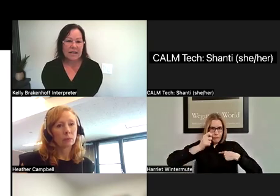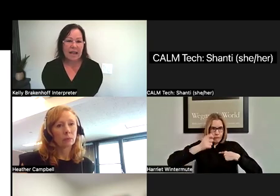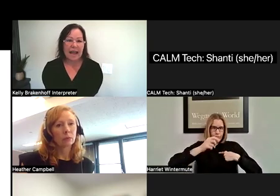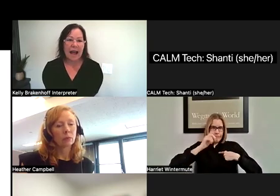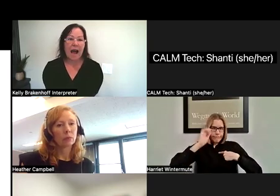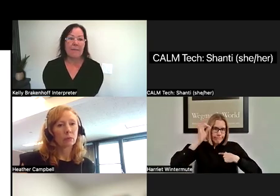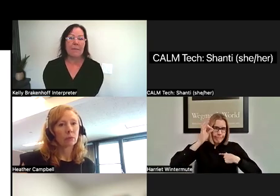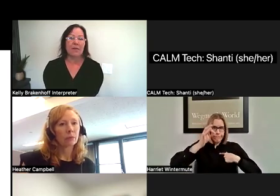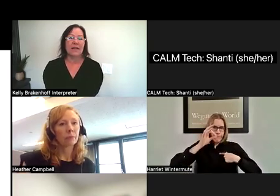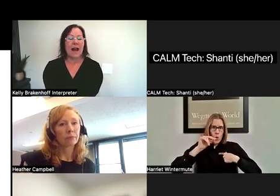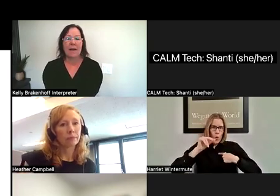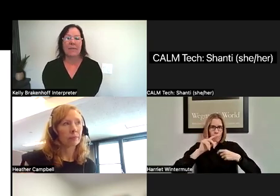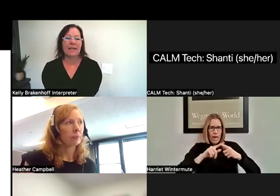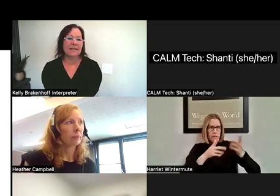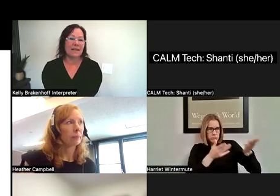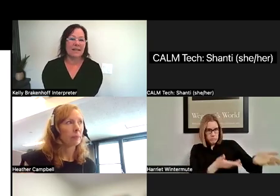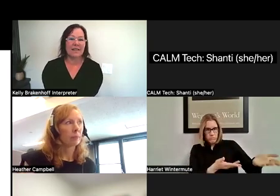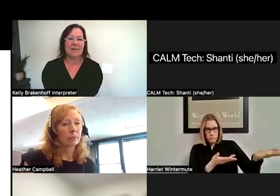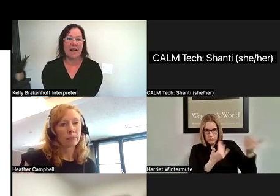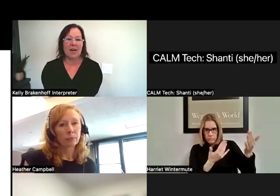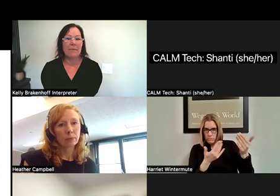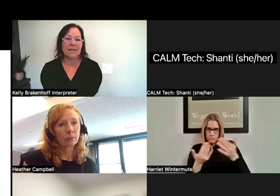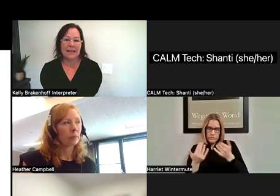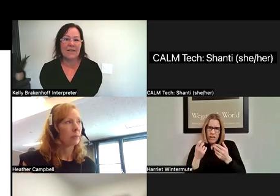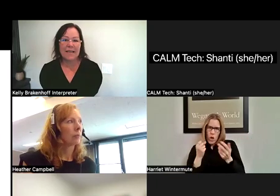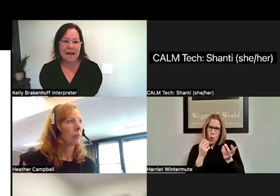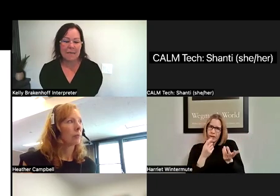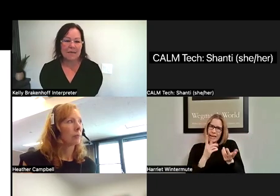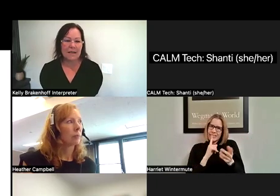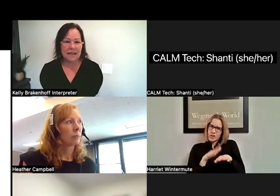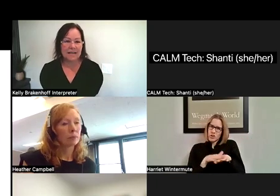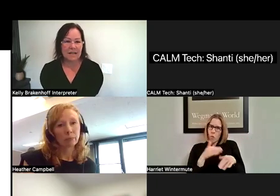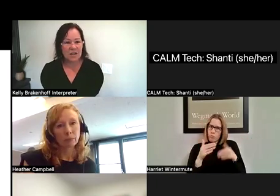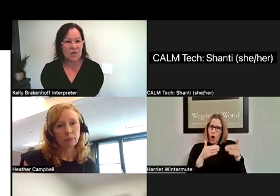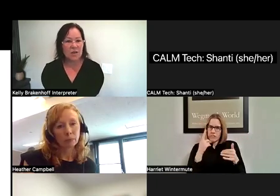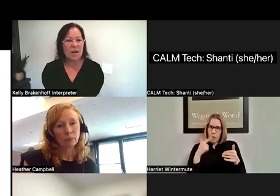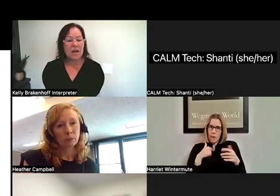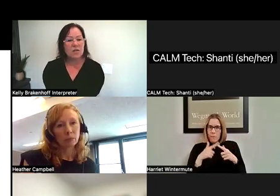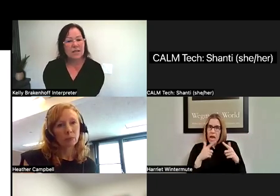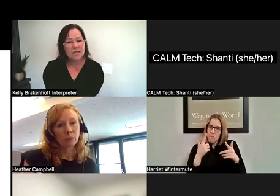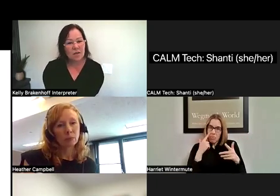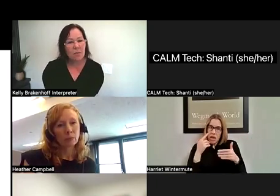not like I'm the person I'm the decision maker. I'm just giving them this to do. So it's a slow